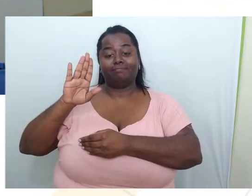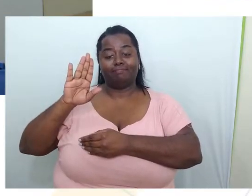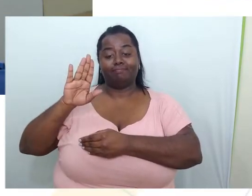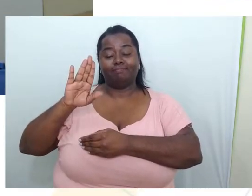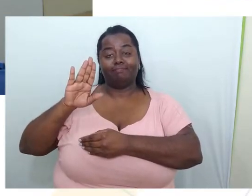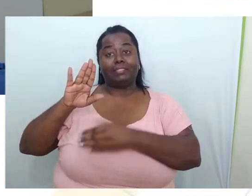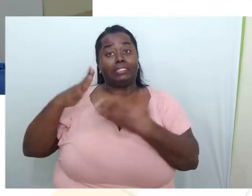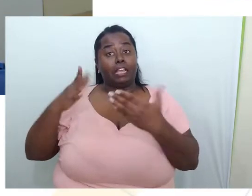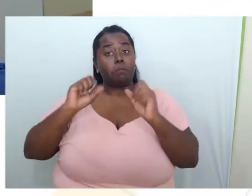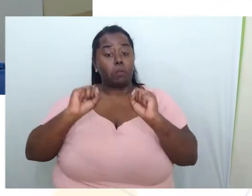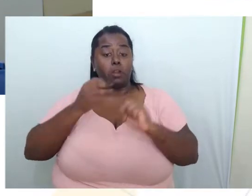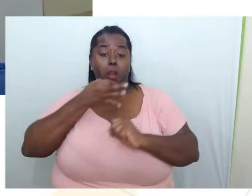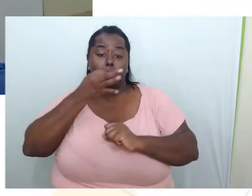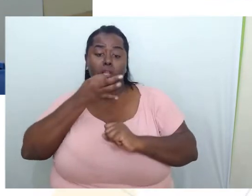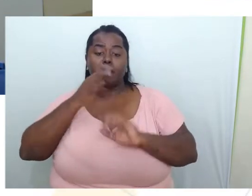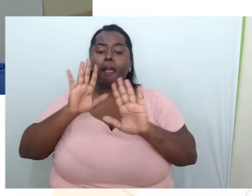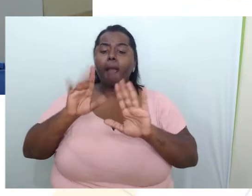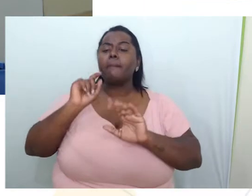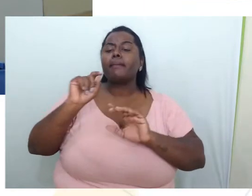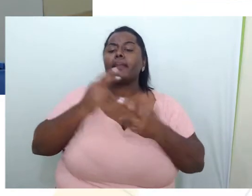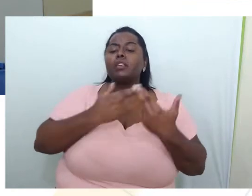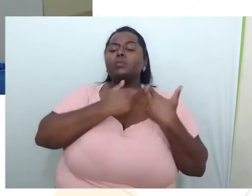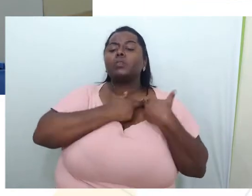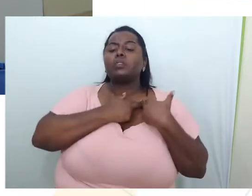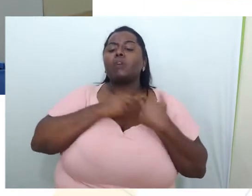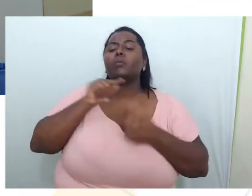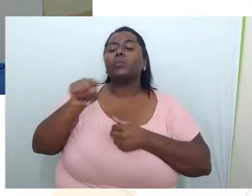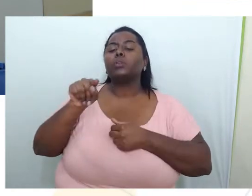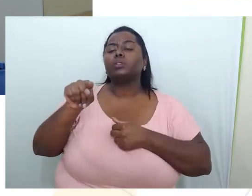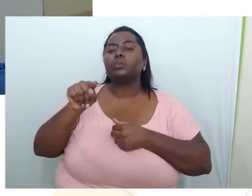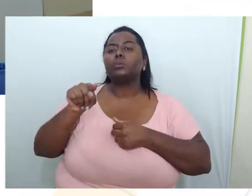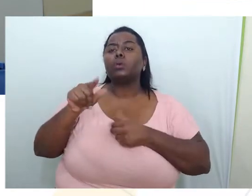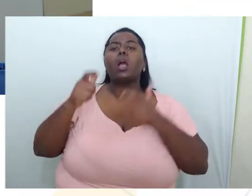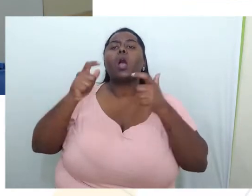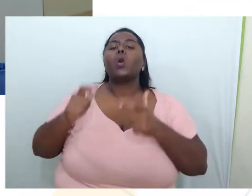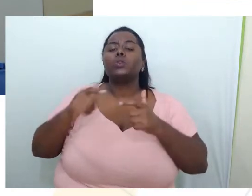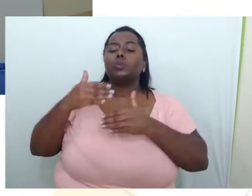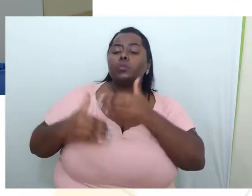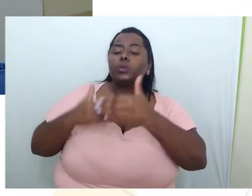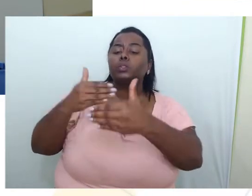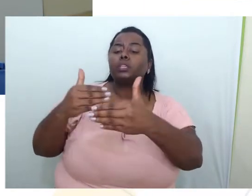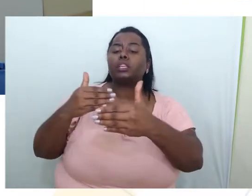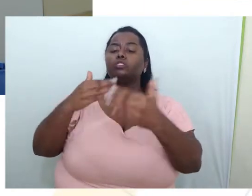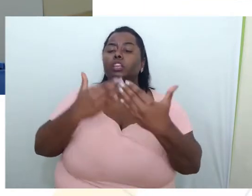but who is to hold you account on that where is the process for holding you to